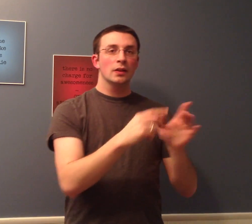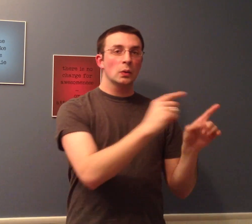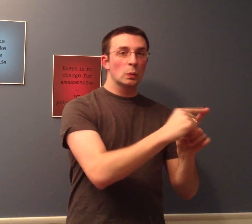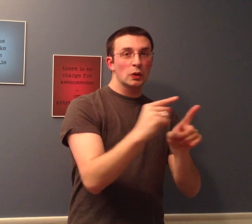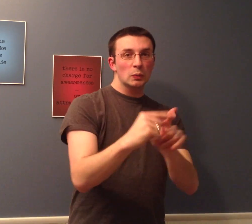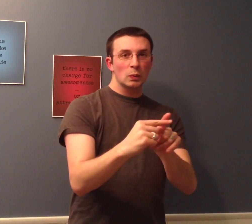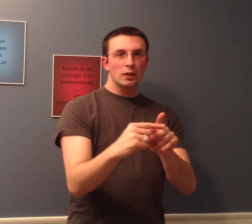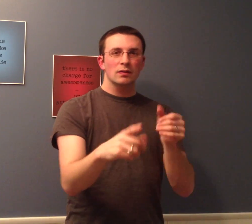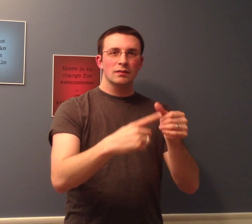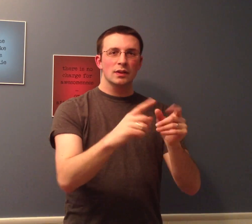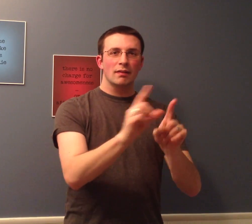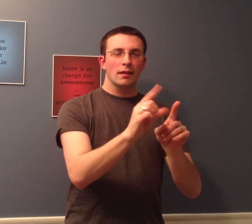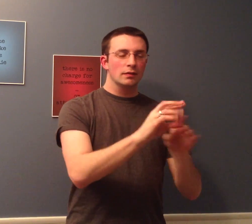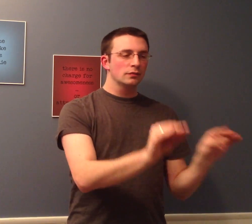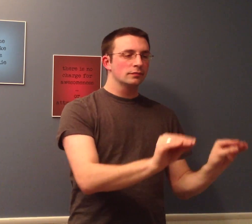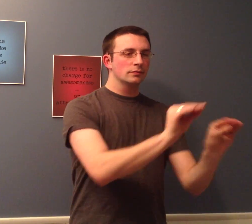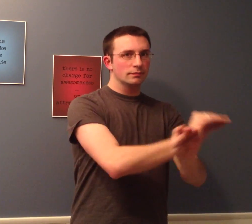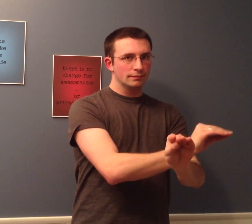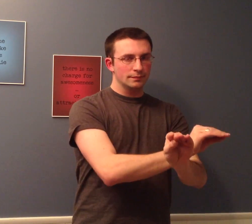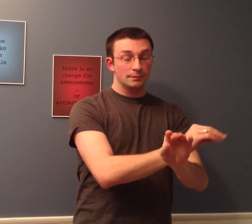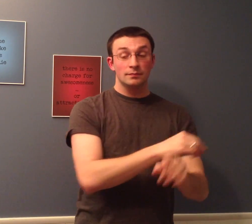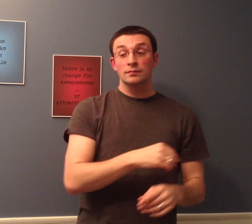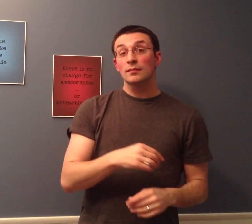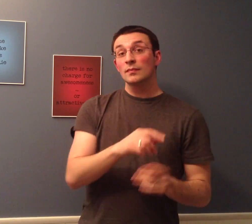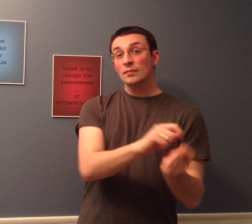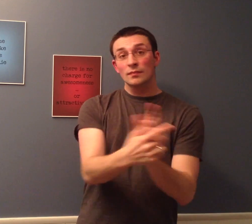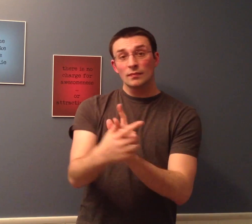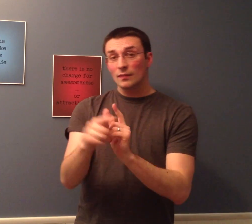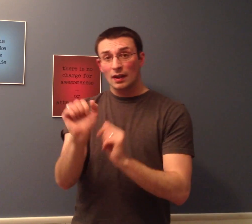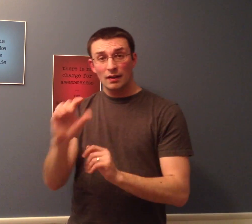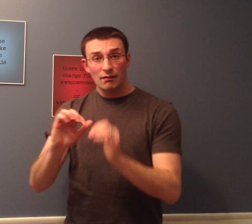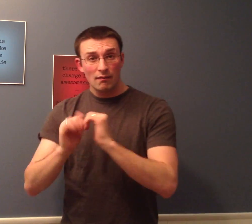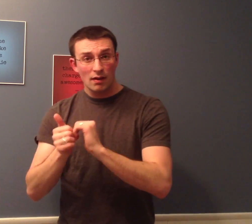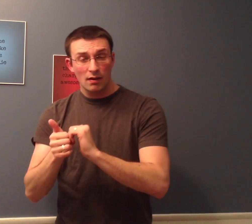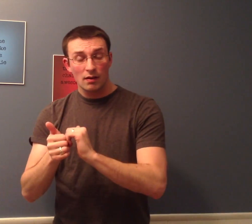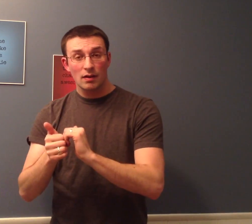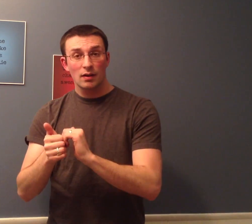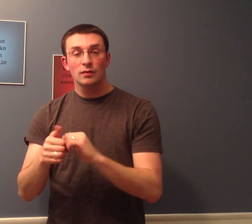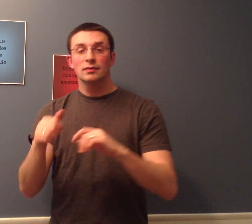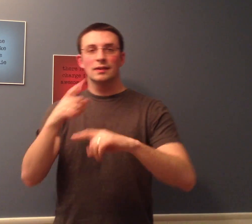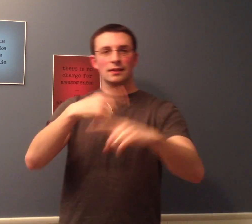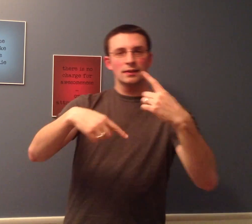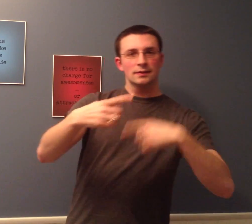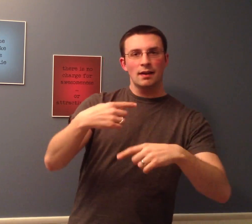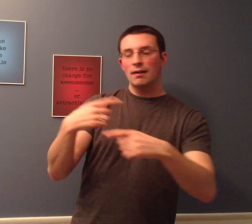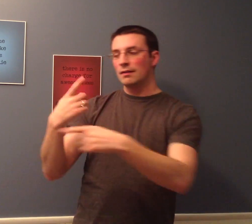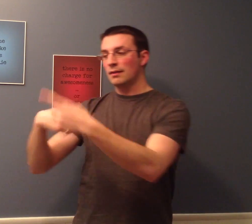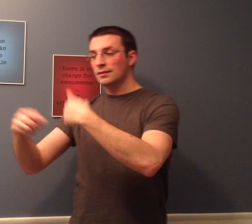English you take two words and swap the first letters and the way we translated that into